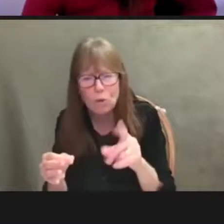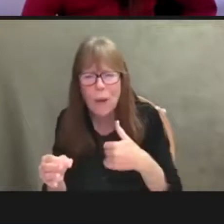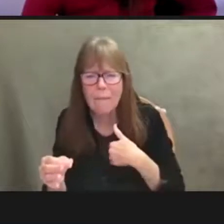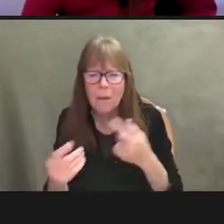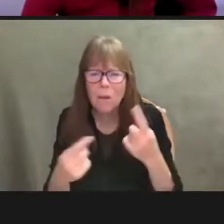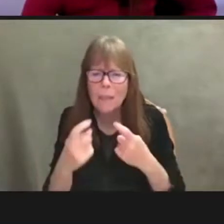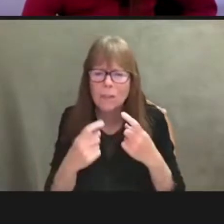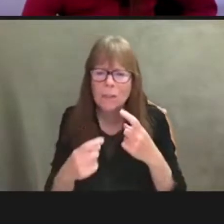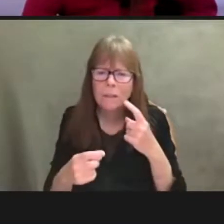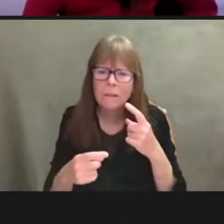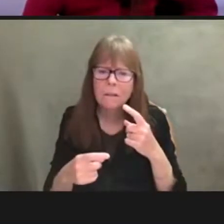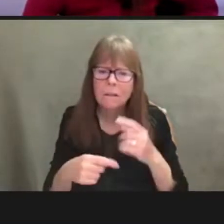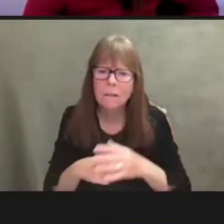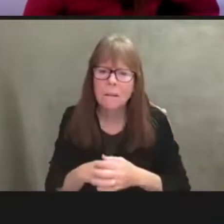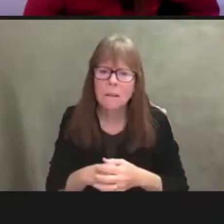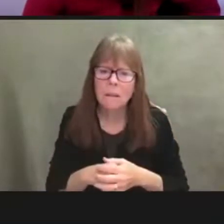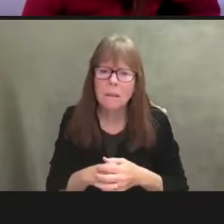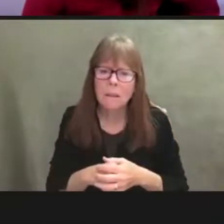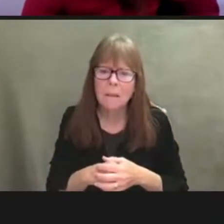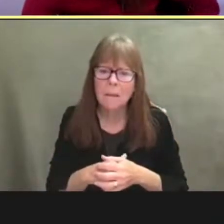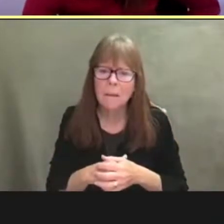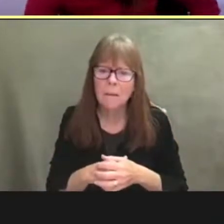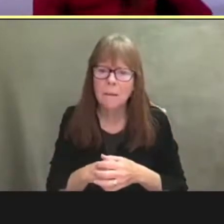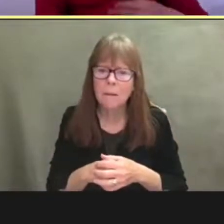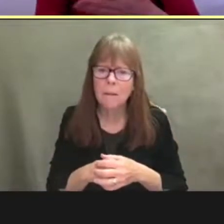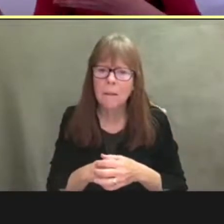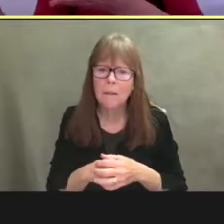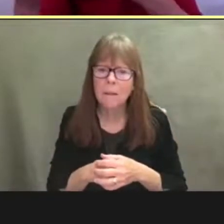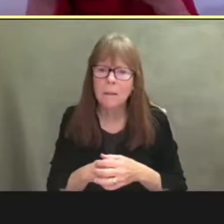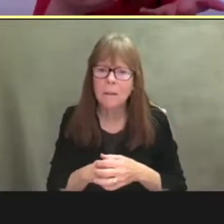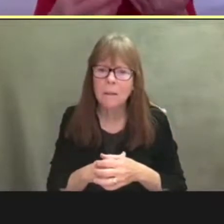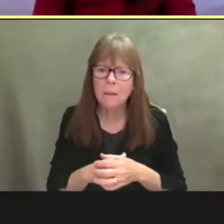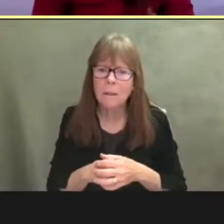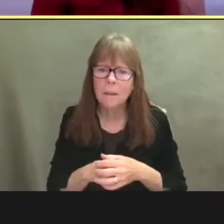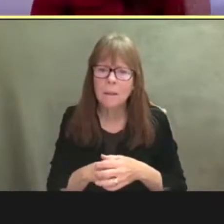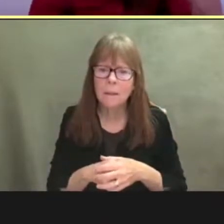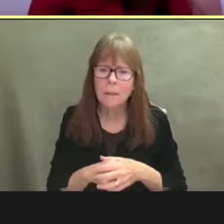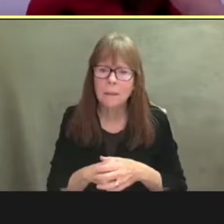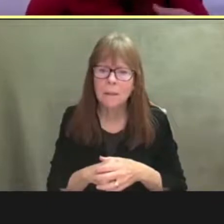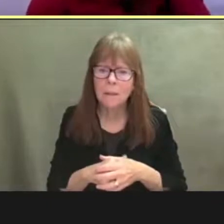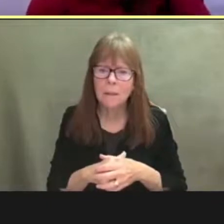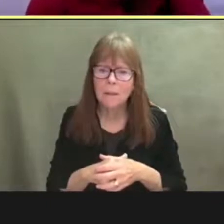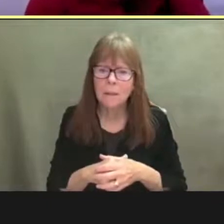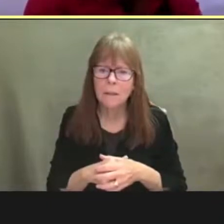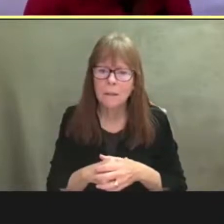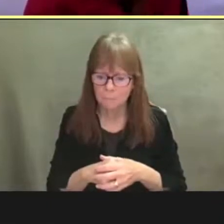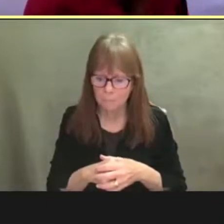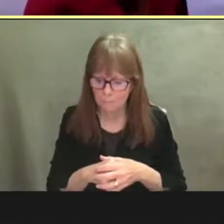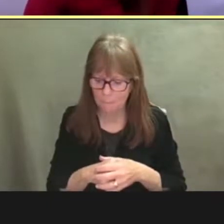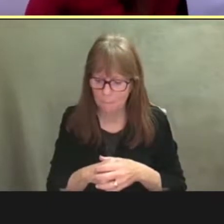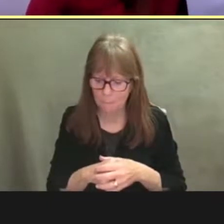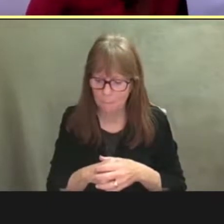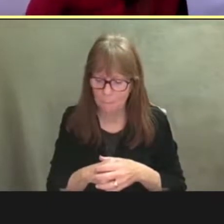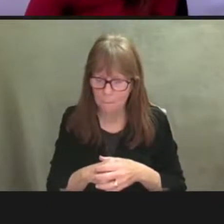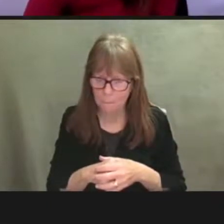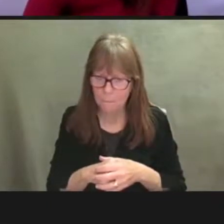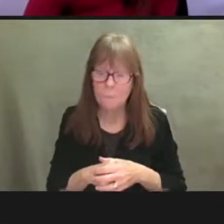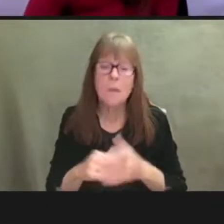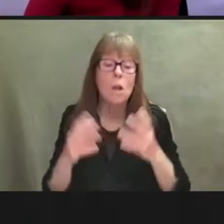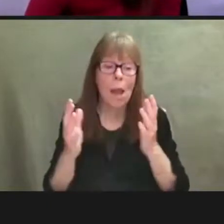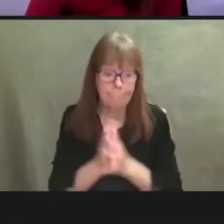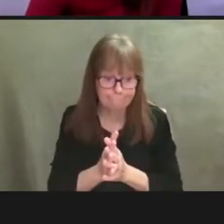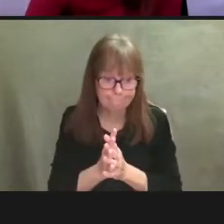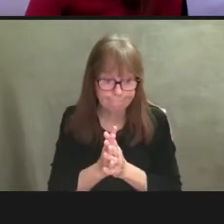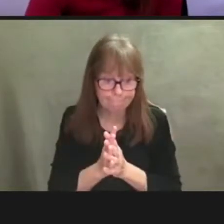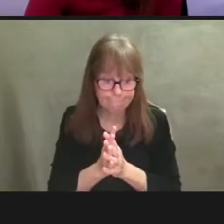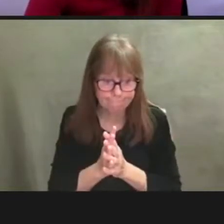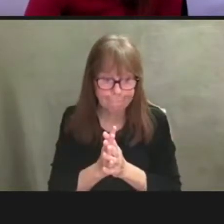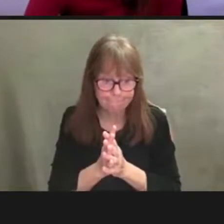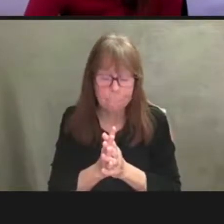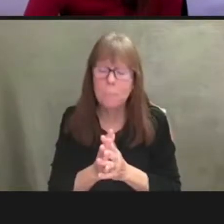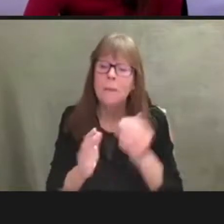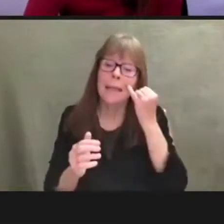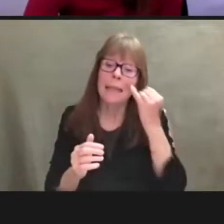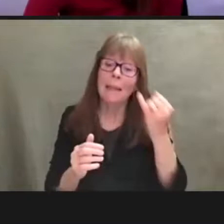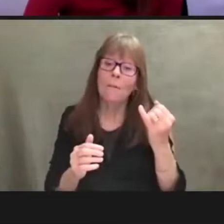I'd like you to respond >> STEPHEN HINSHAW: So, if you're between